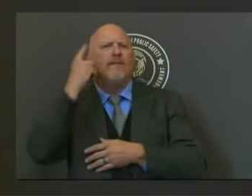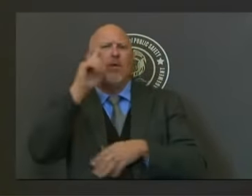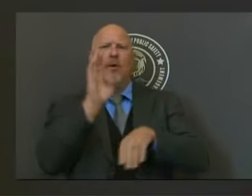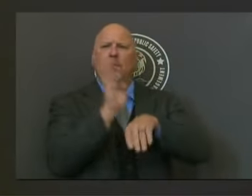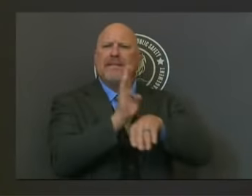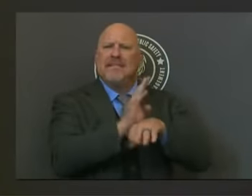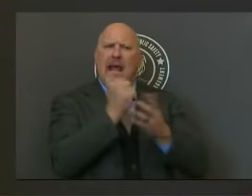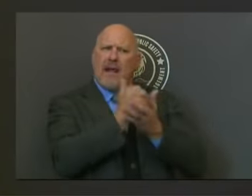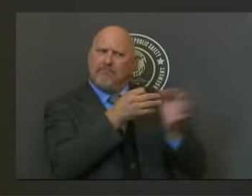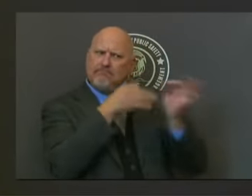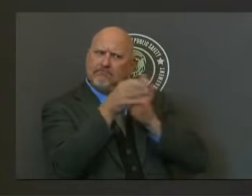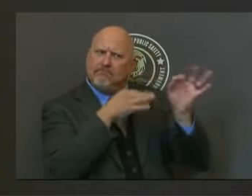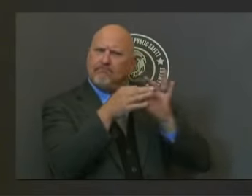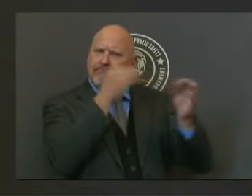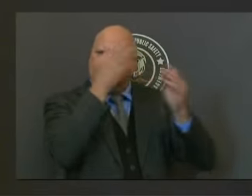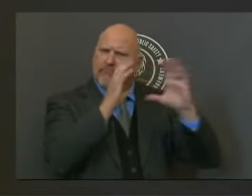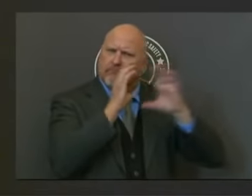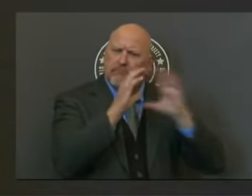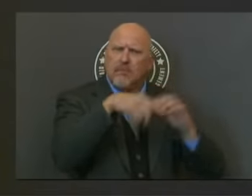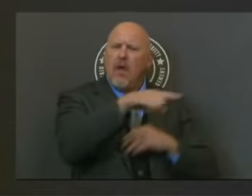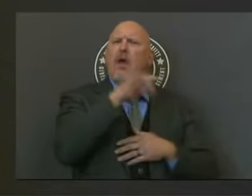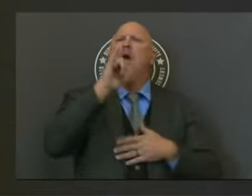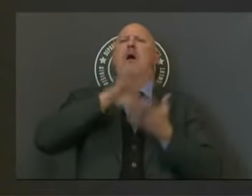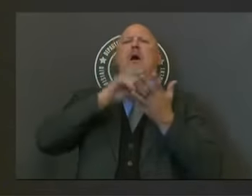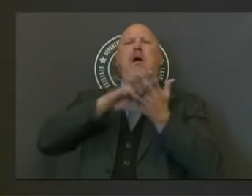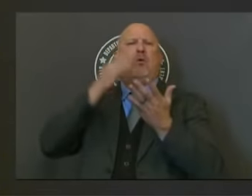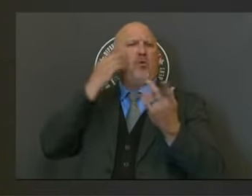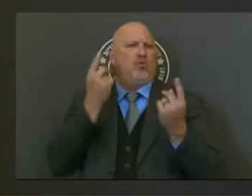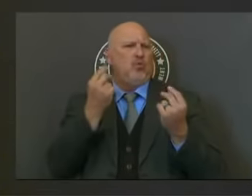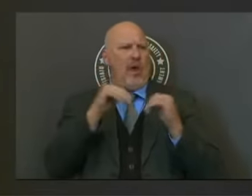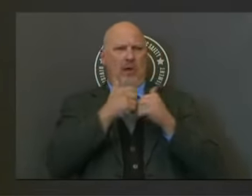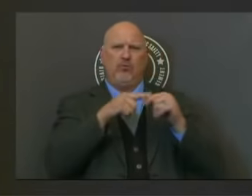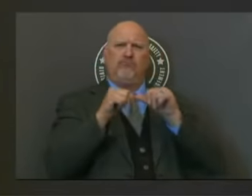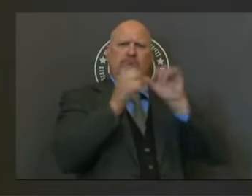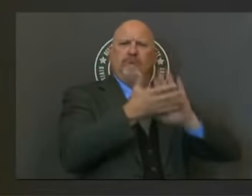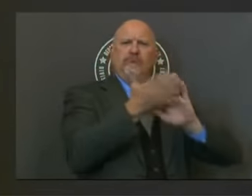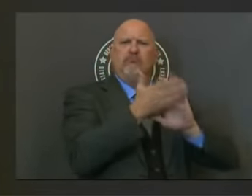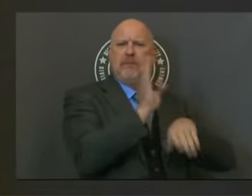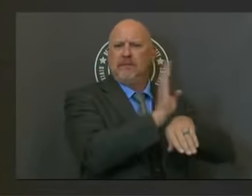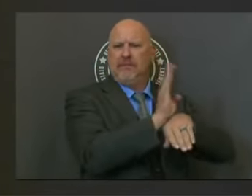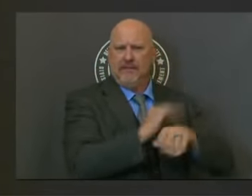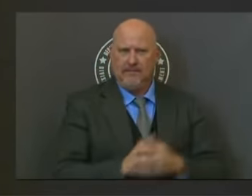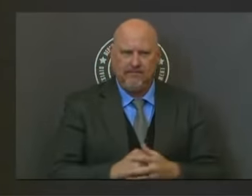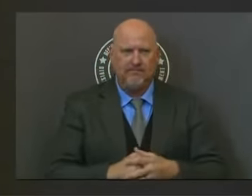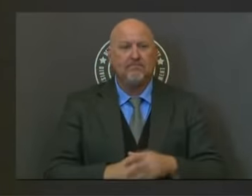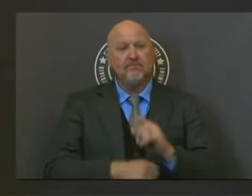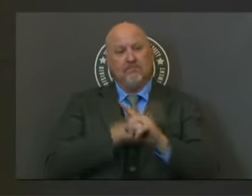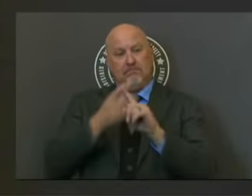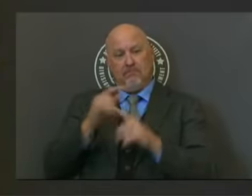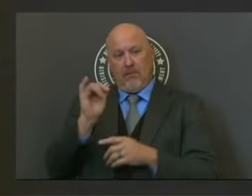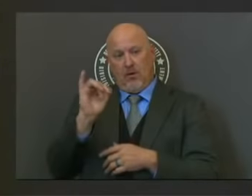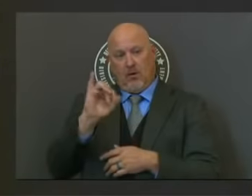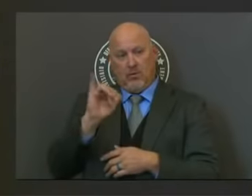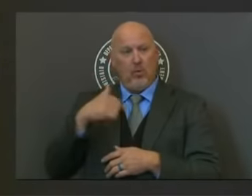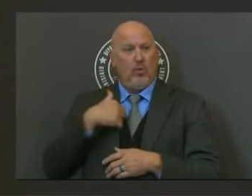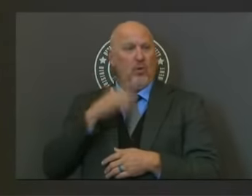transportation by the you dot on their